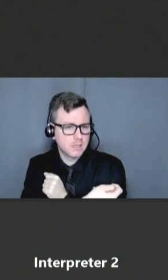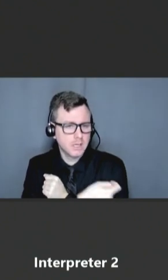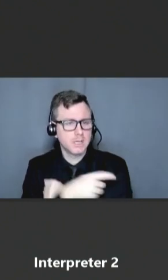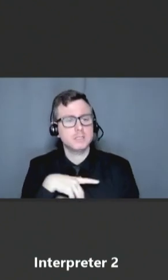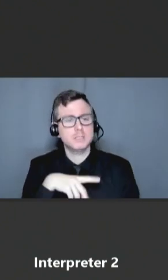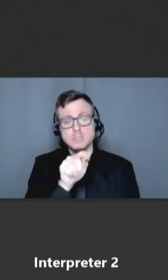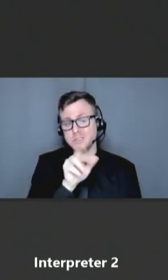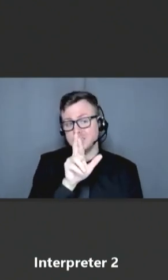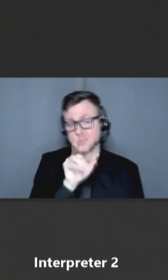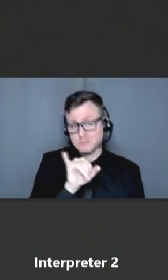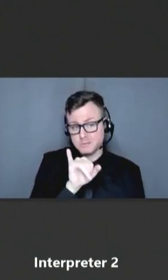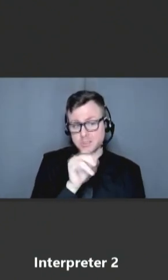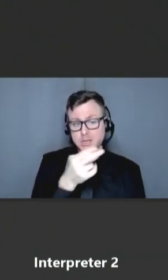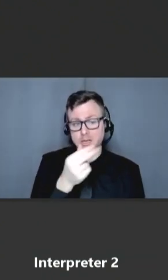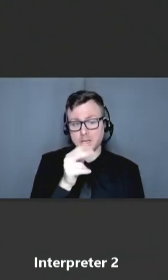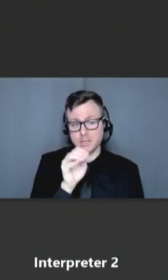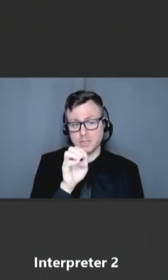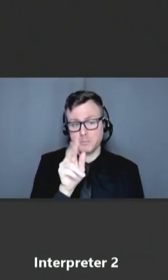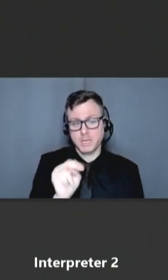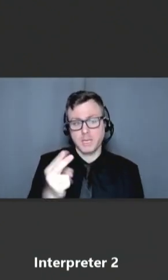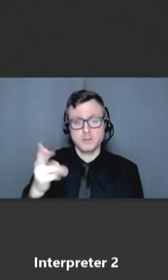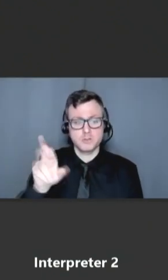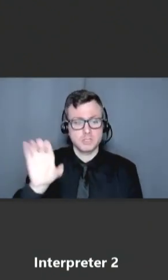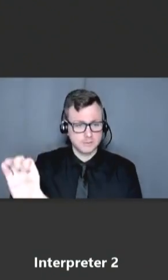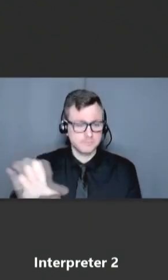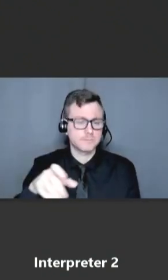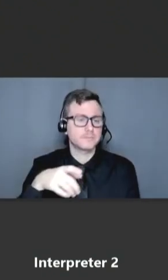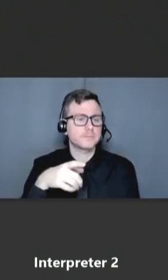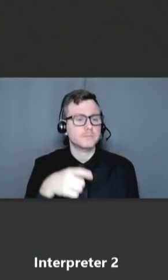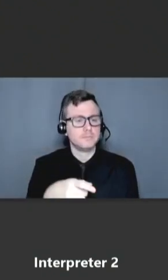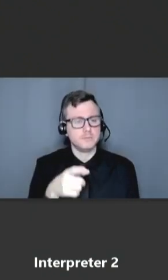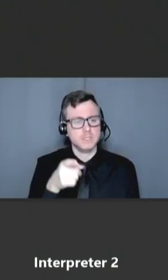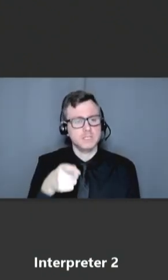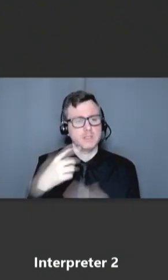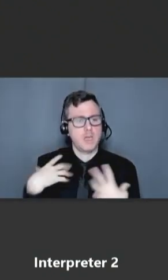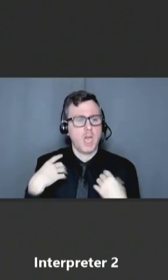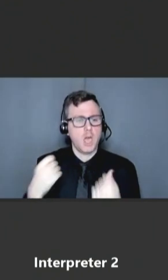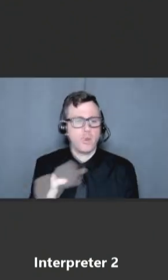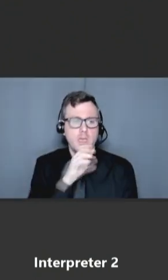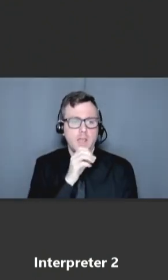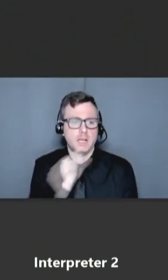the human rights campaign. Tari is the director of the health and aging program and oversees the